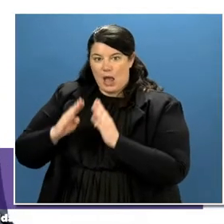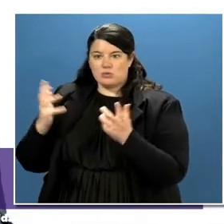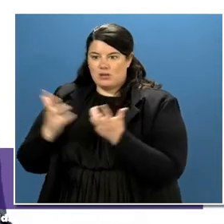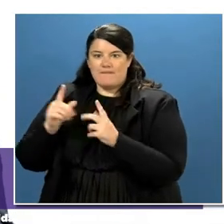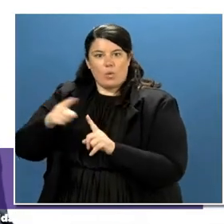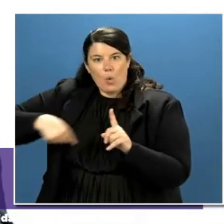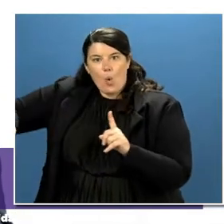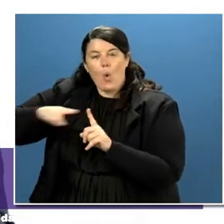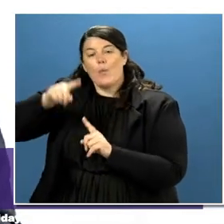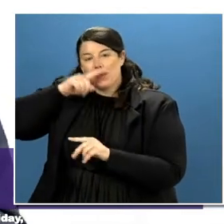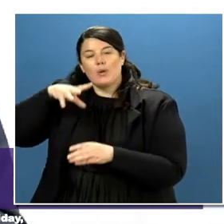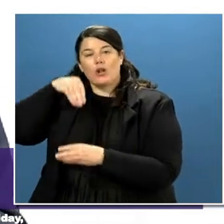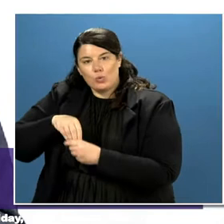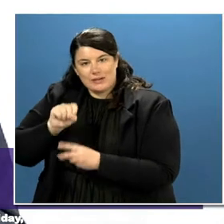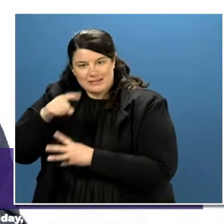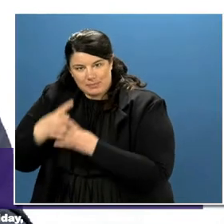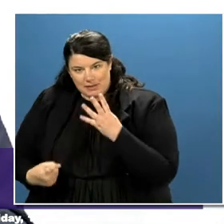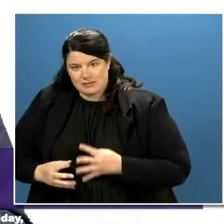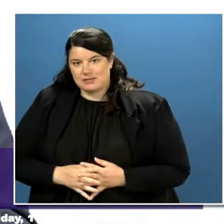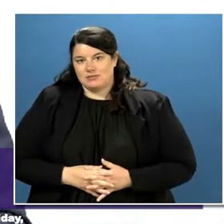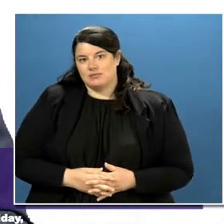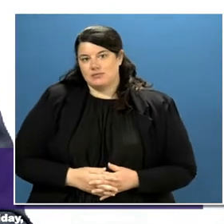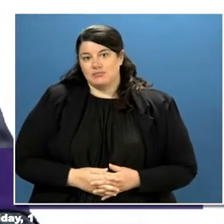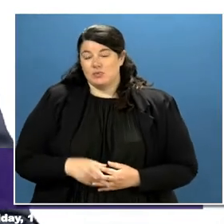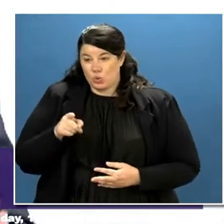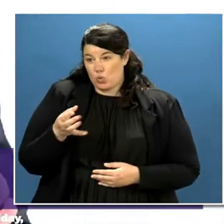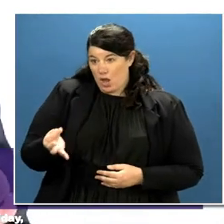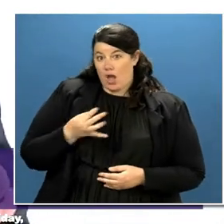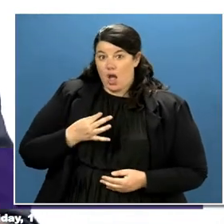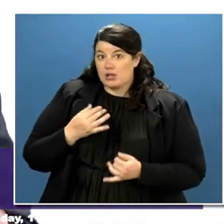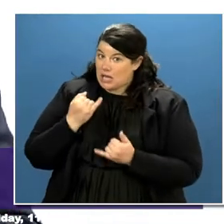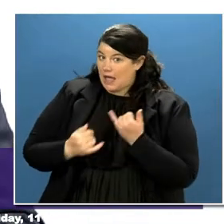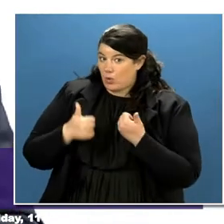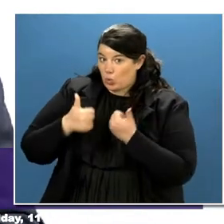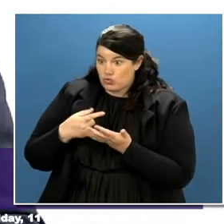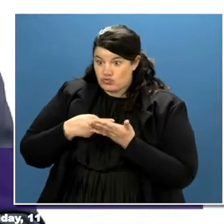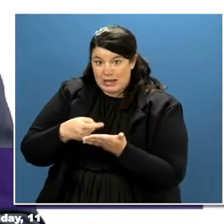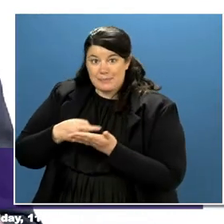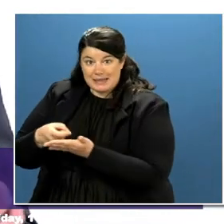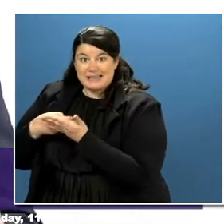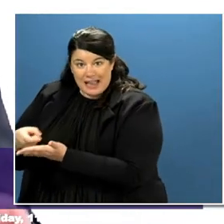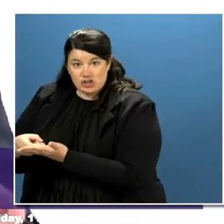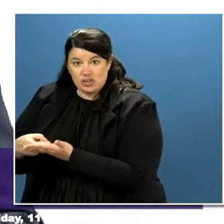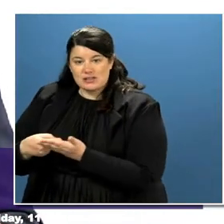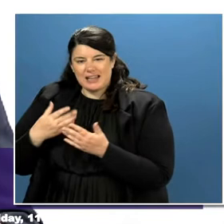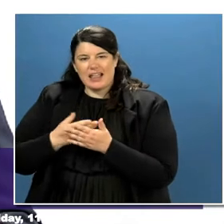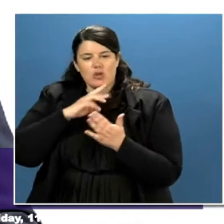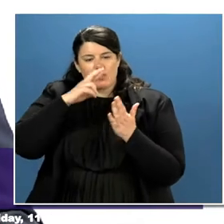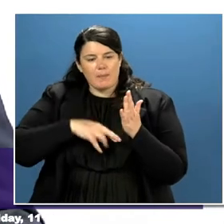So in terms of what you've requested, there are some very good recommendations in the Willing to Work which we say should be adopted.